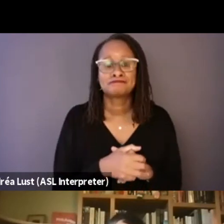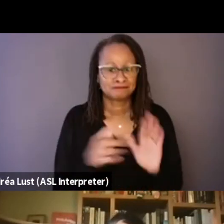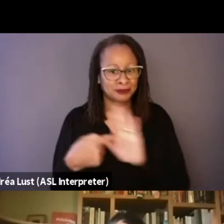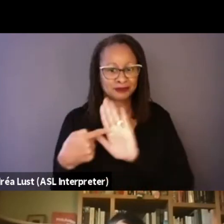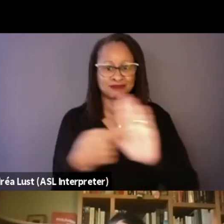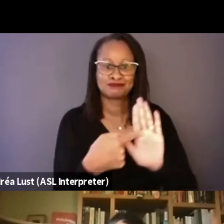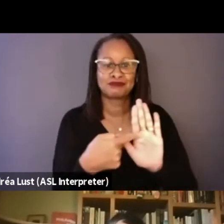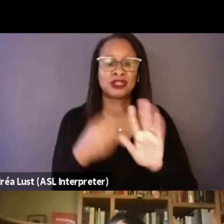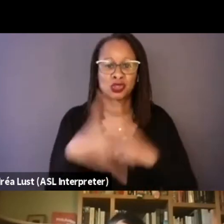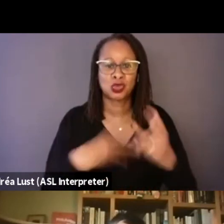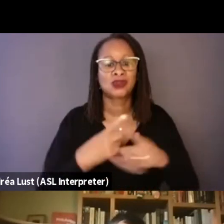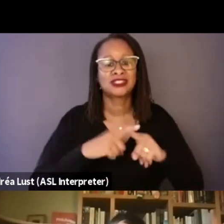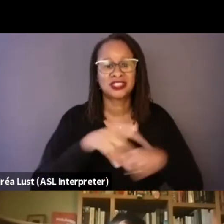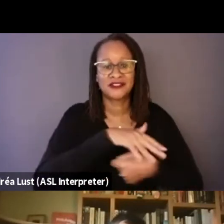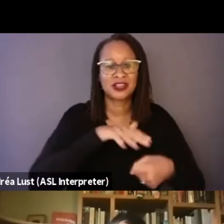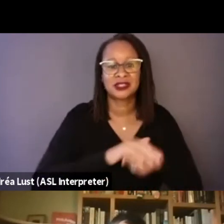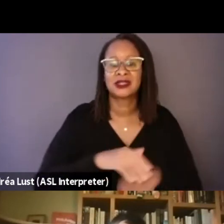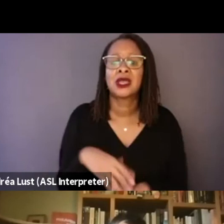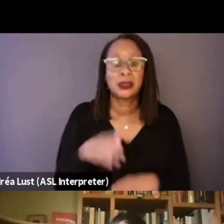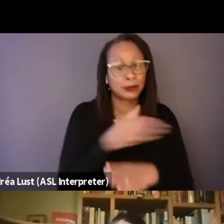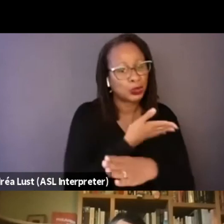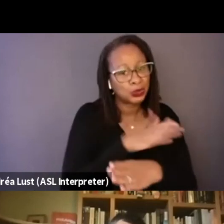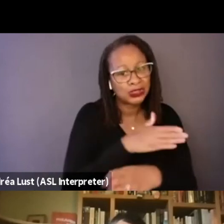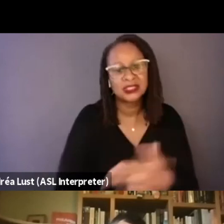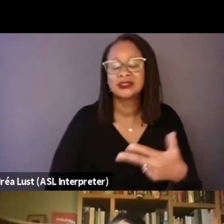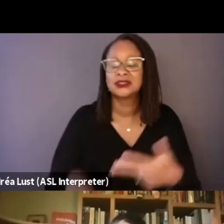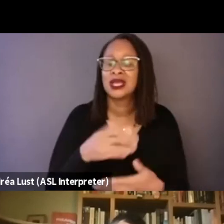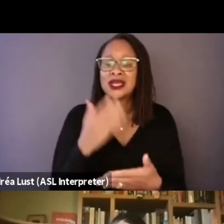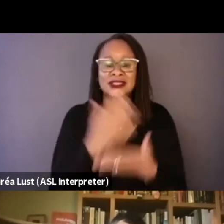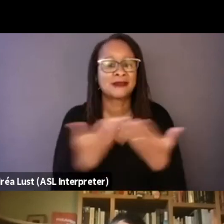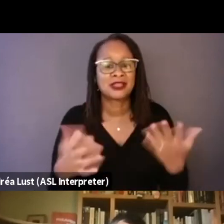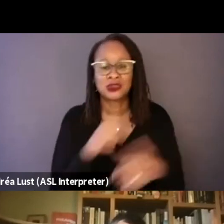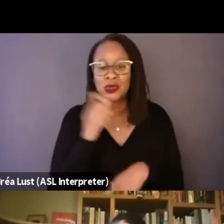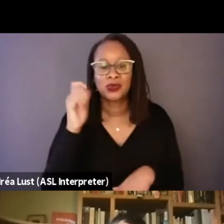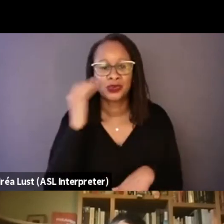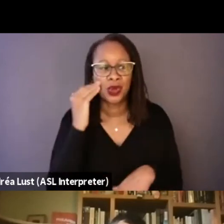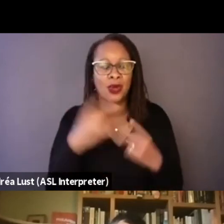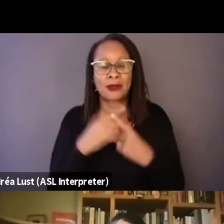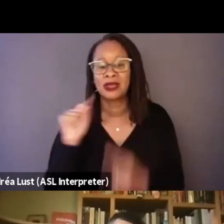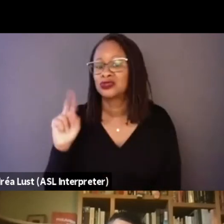in different areas, like in music and some things that we don't necessarily know about Tunisia and other Arab countries.